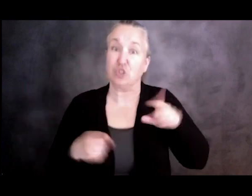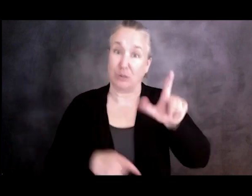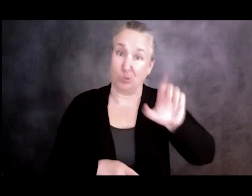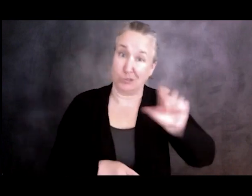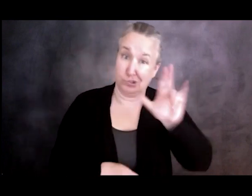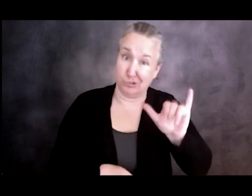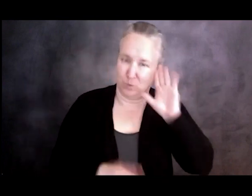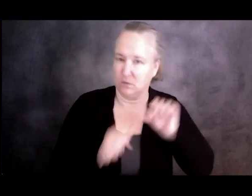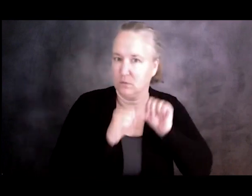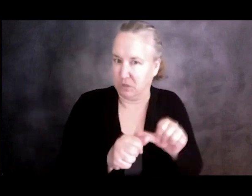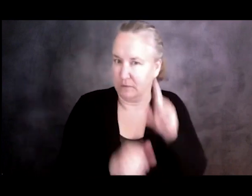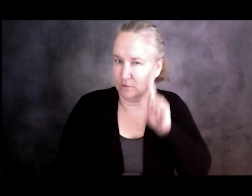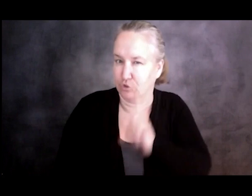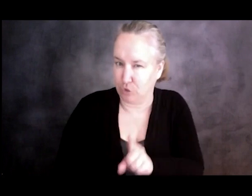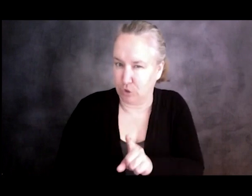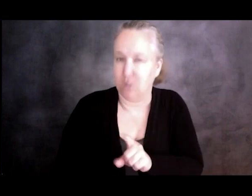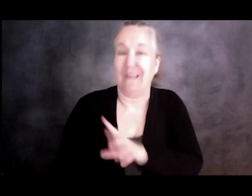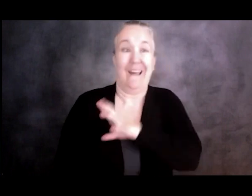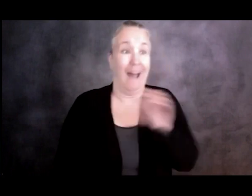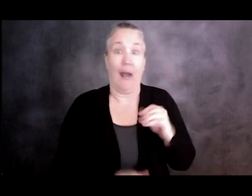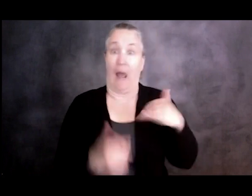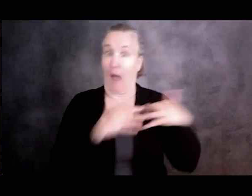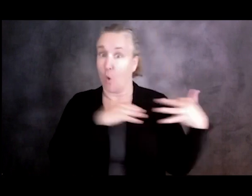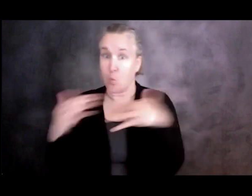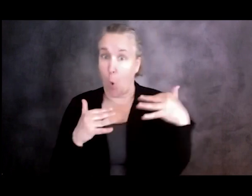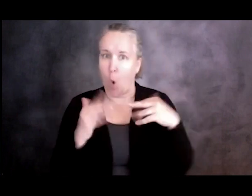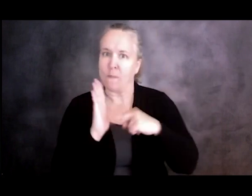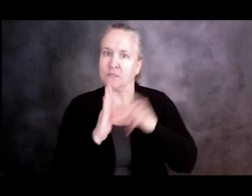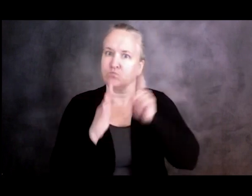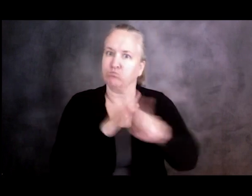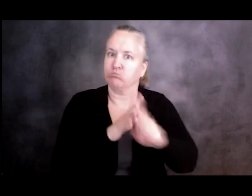and that wars inevitably produce refugees. And that's certainly what we're seeing in Ukraine.